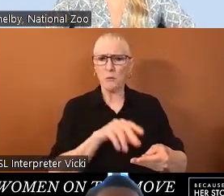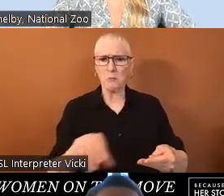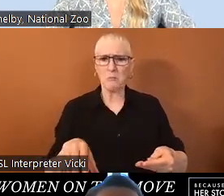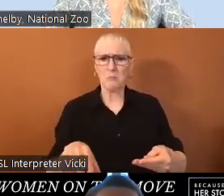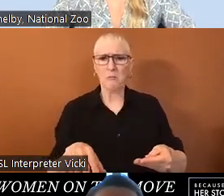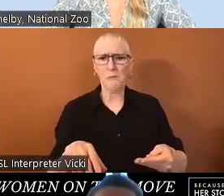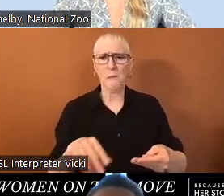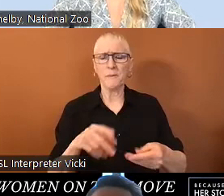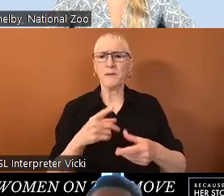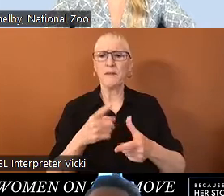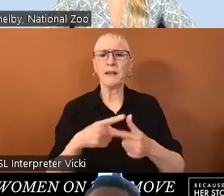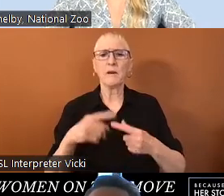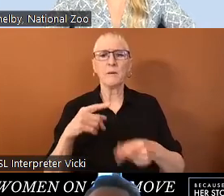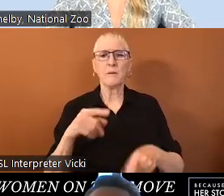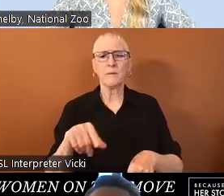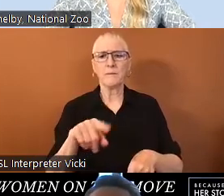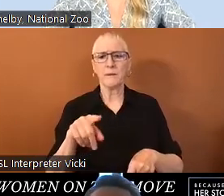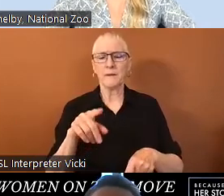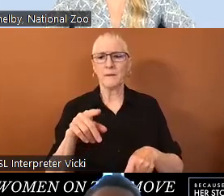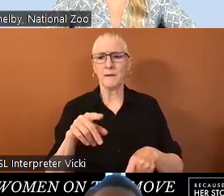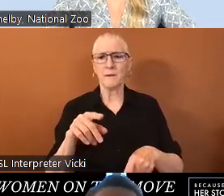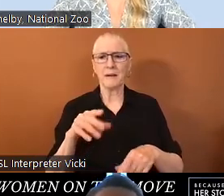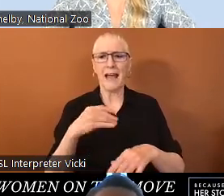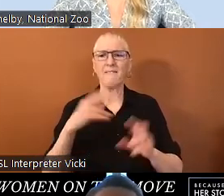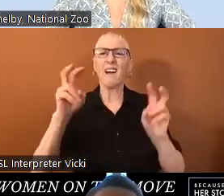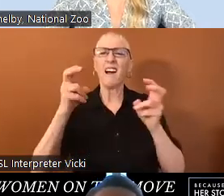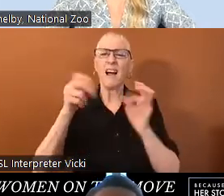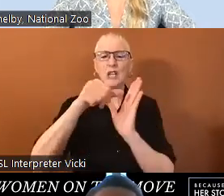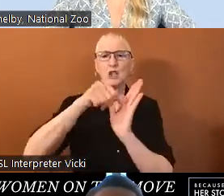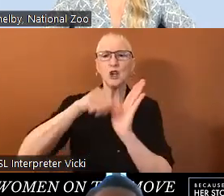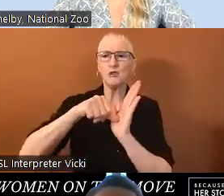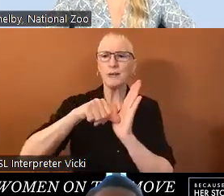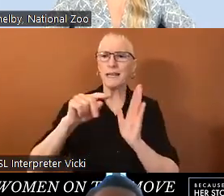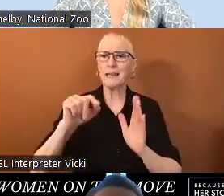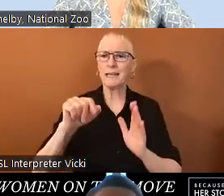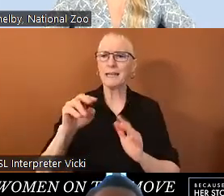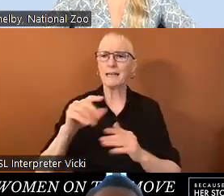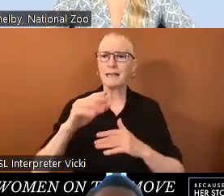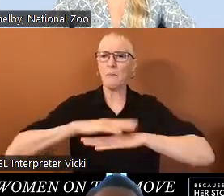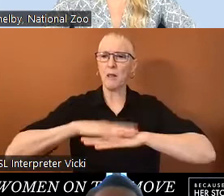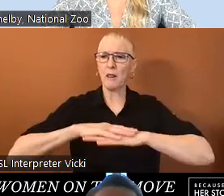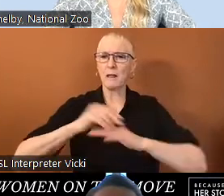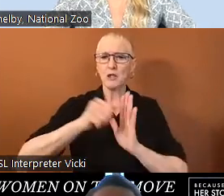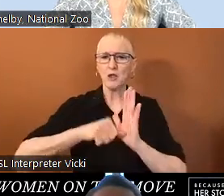They go onto what is, you know, a surgery table um, and that's, you know, kind of still... they're partly